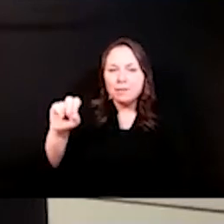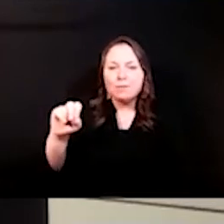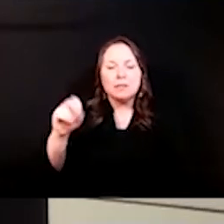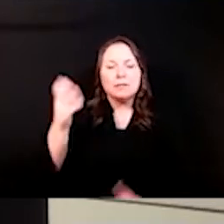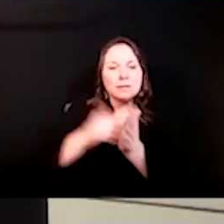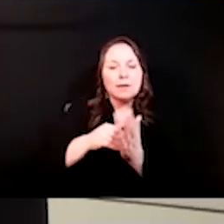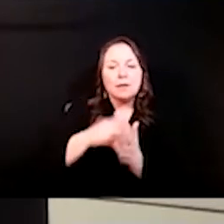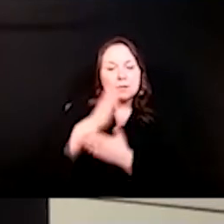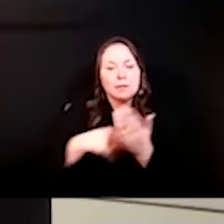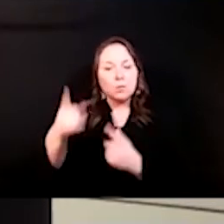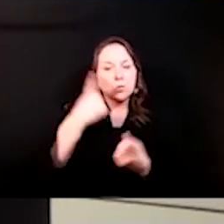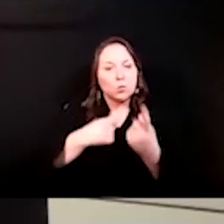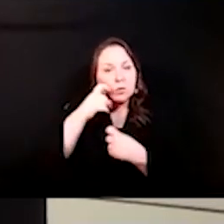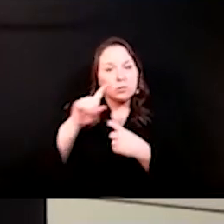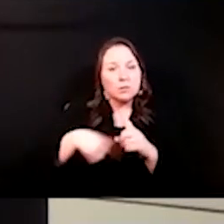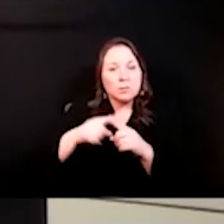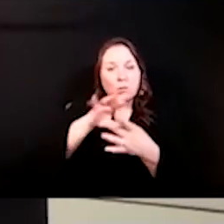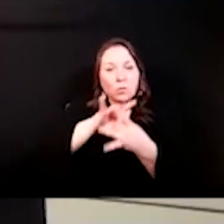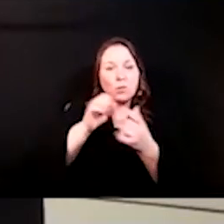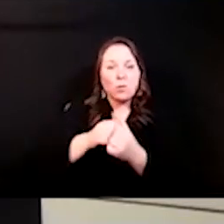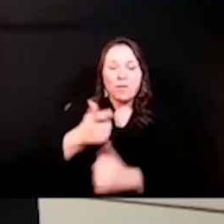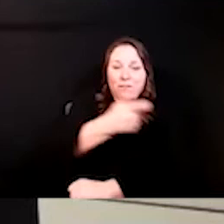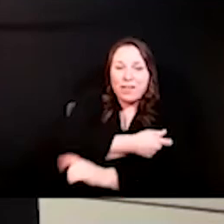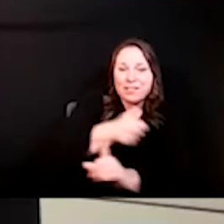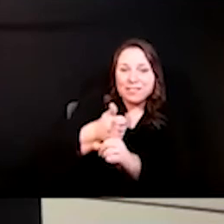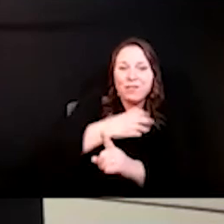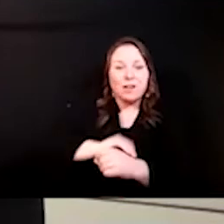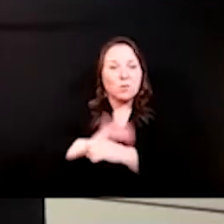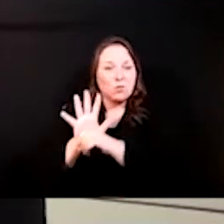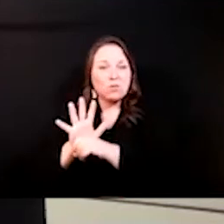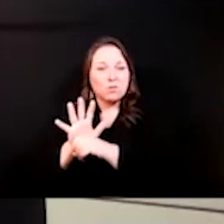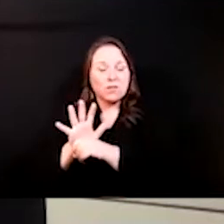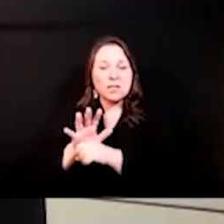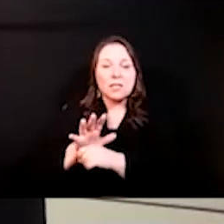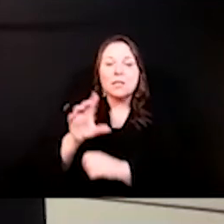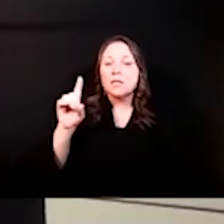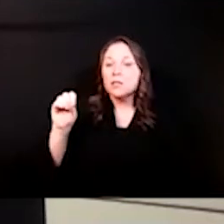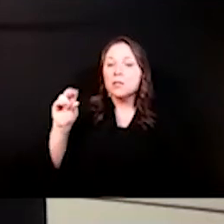INTO THE CONVERSATION, IN EARN ITS OF THE QUESTIONS WE WERE GETTING, IT WAS ABOUT THE RELATIONSHIP BETWEEN THE